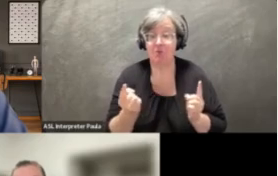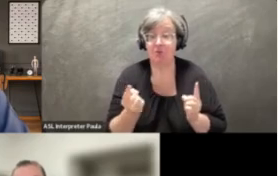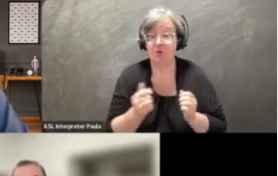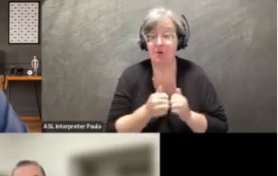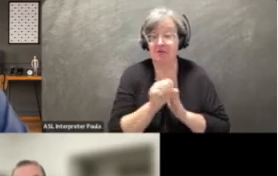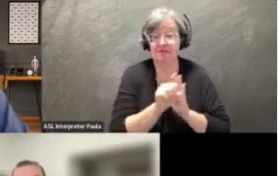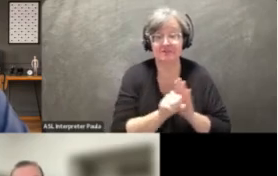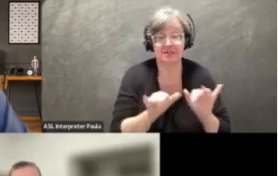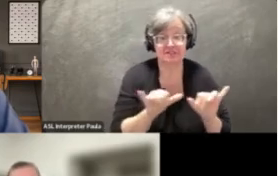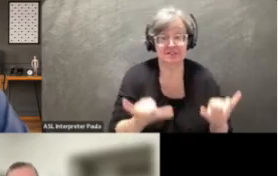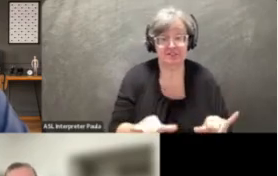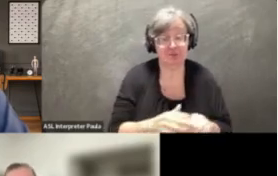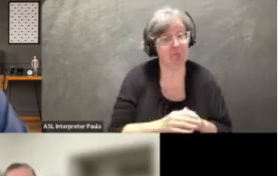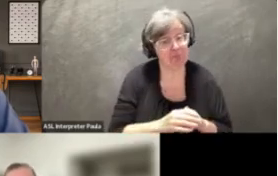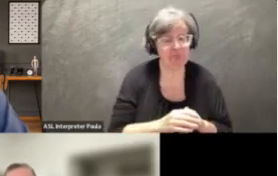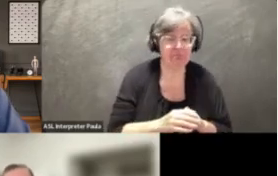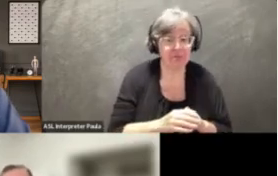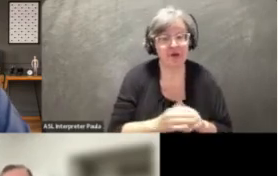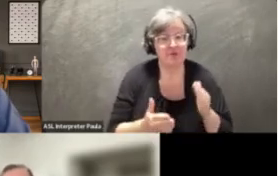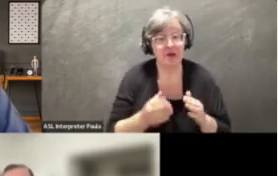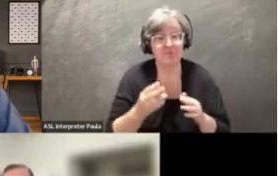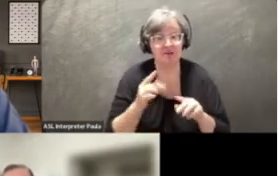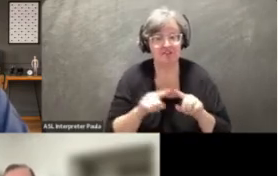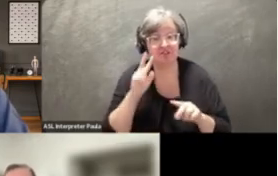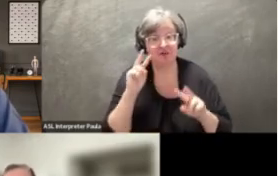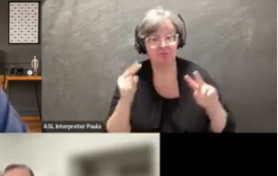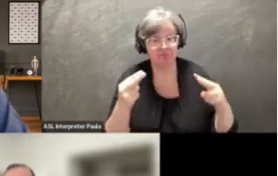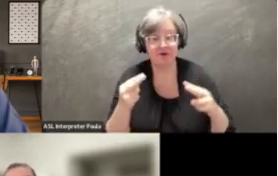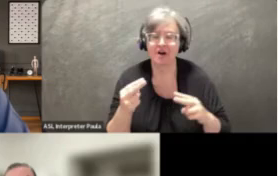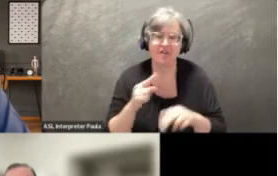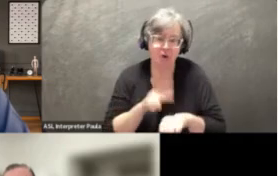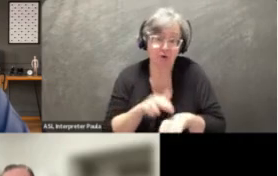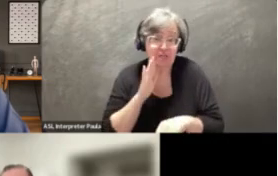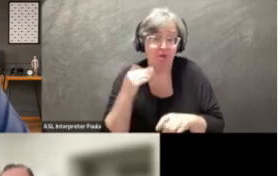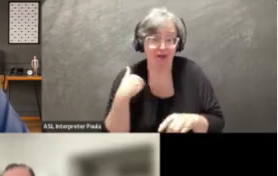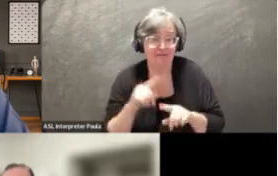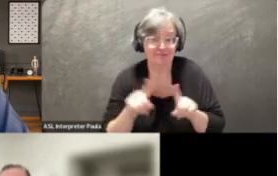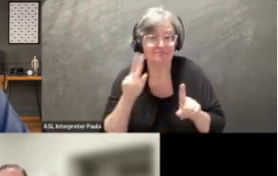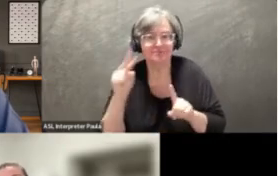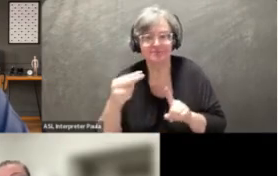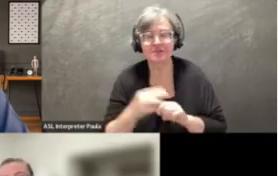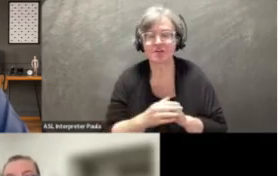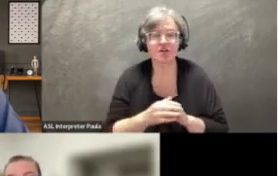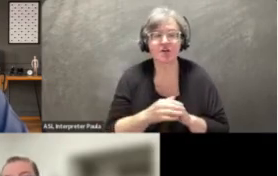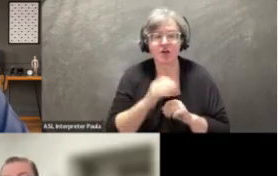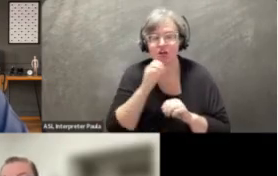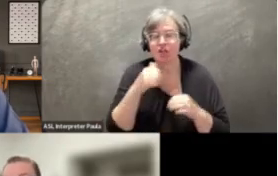because they may see things differently. Of course, they're going to see things differently, and they don't have all the knowledge and the experience